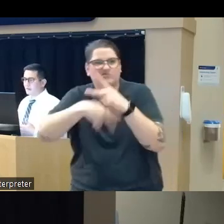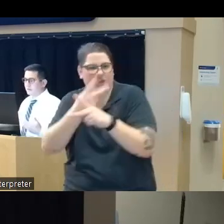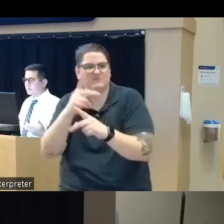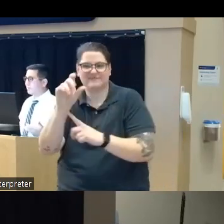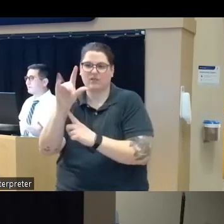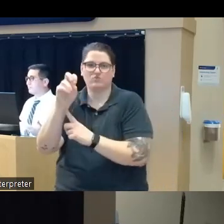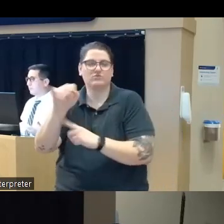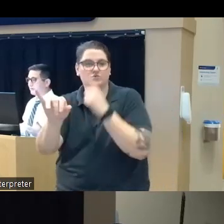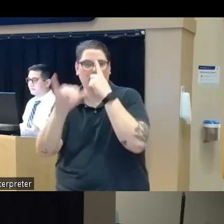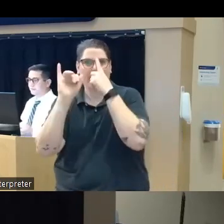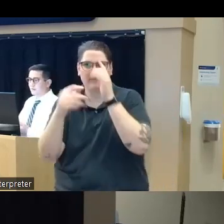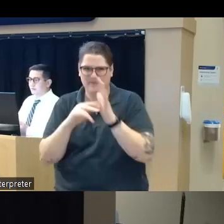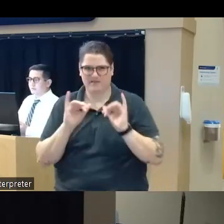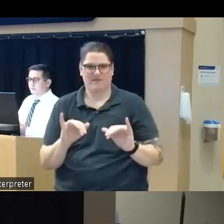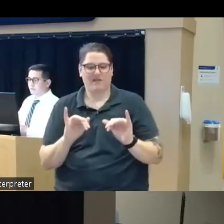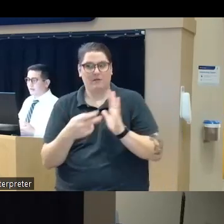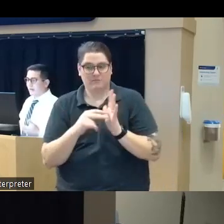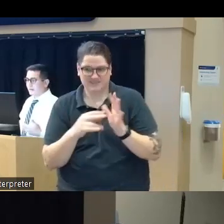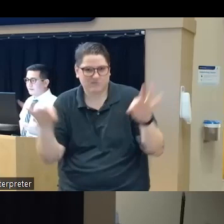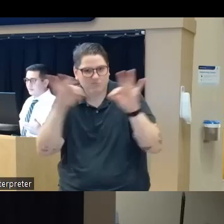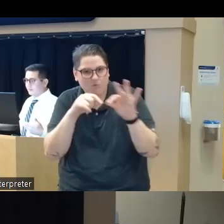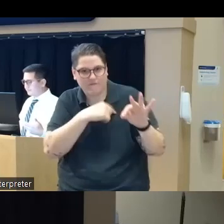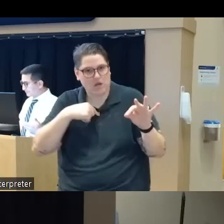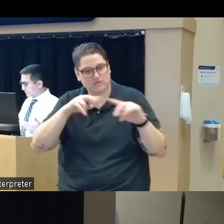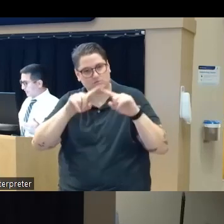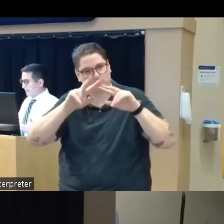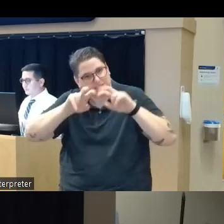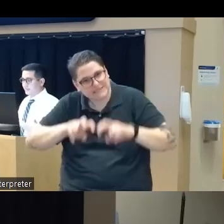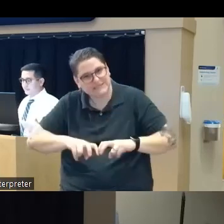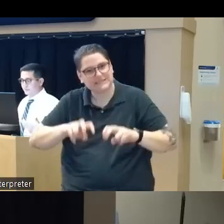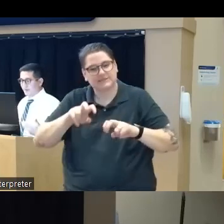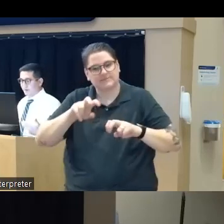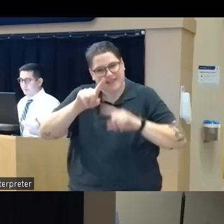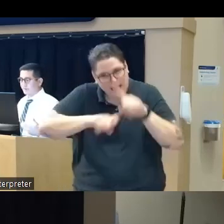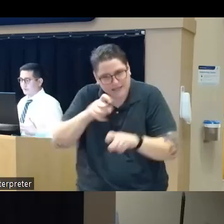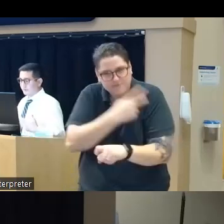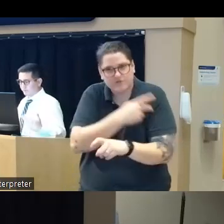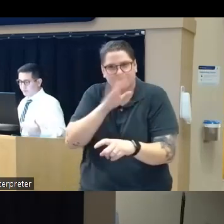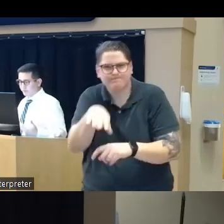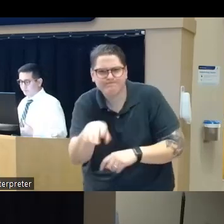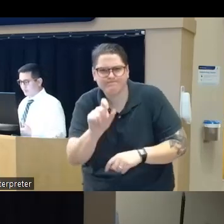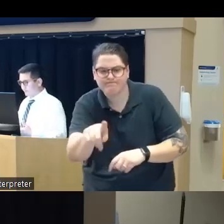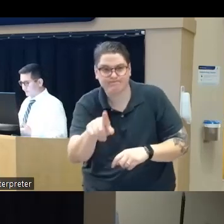is another reason why it's important to to look at or ask patients about their visual symptoms